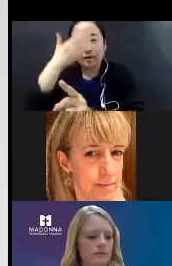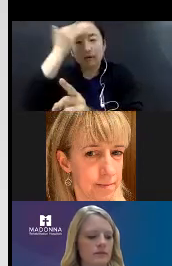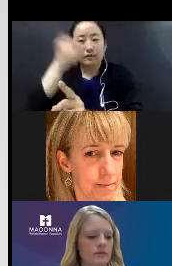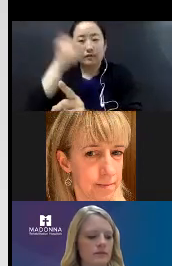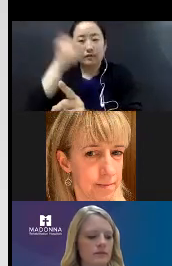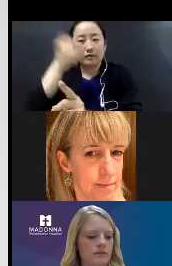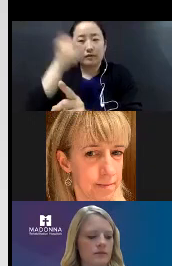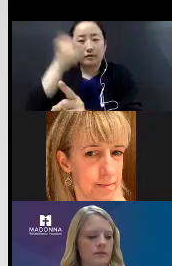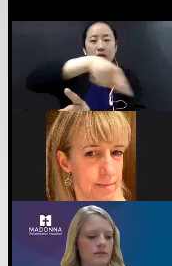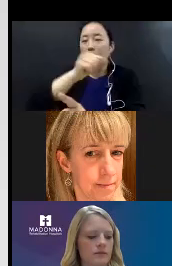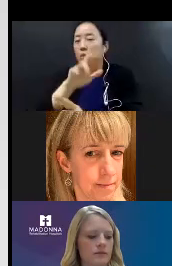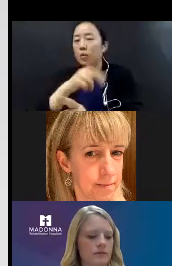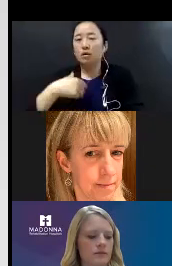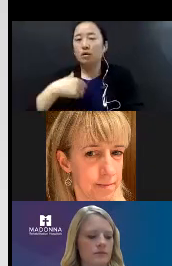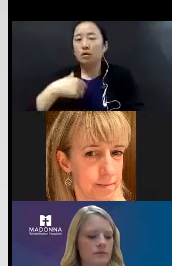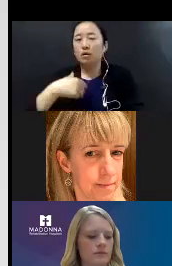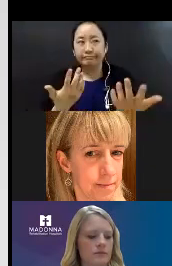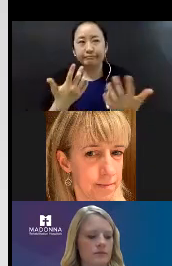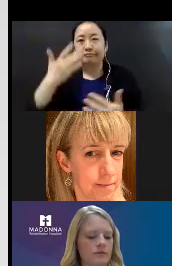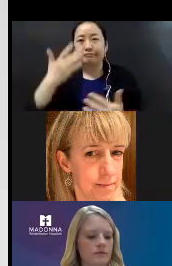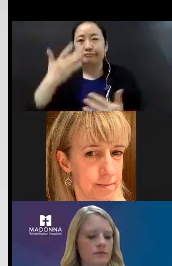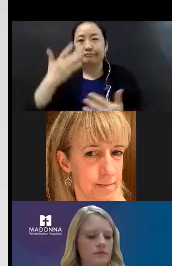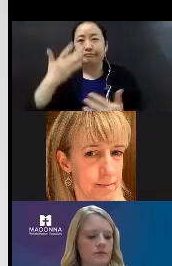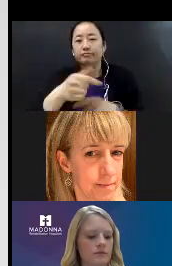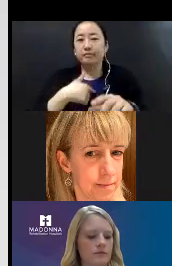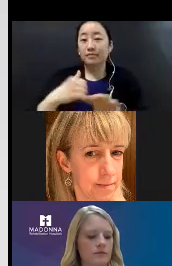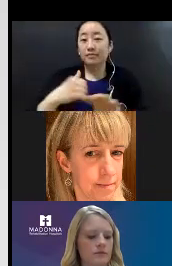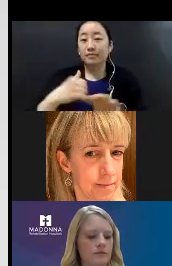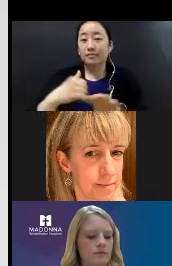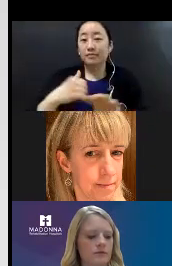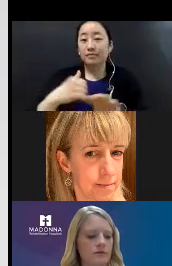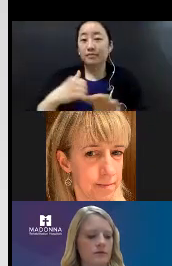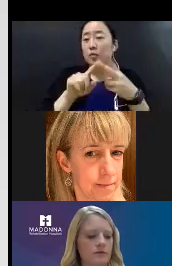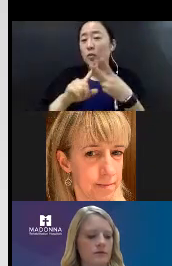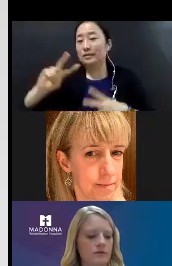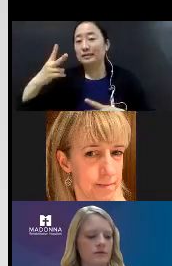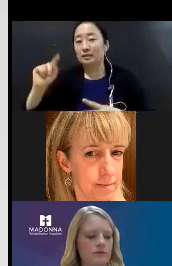DOOR OR A SECOND BATHROOM THAT COULD BE A POSSIBILITY AND THEY DON'T EVEN GATHER THAT